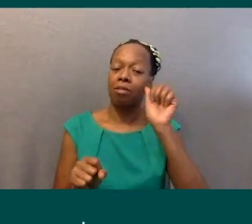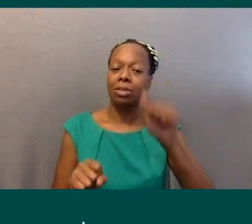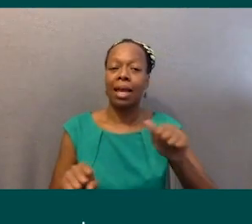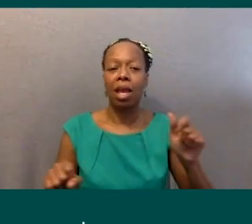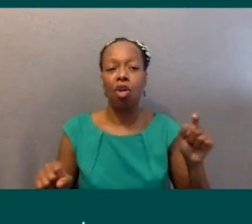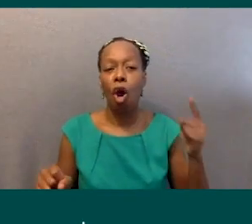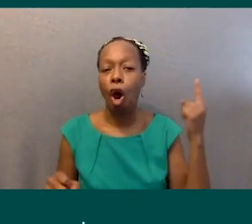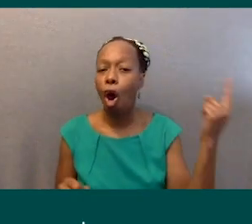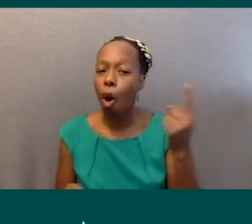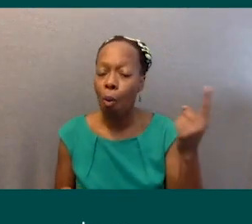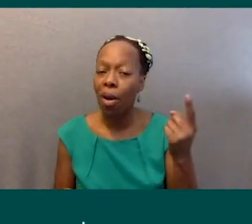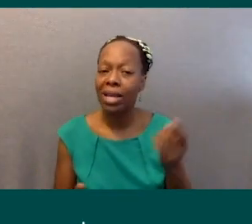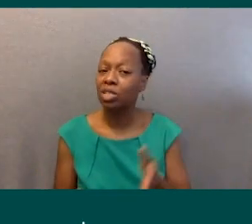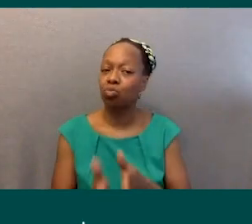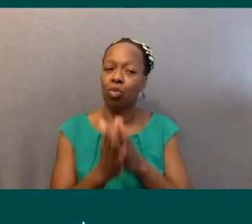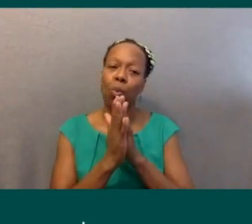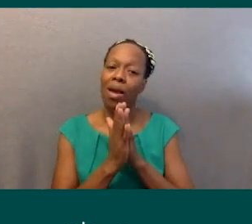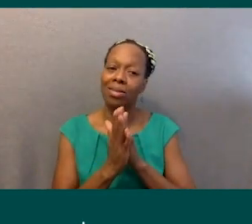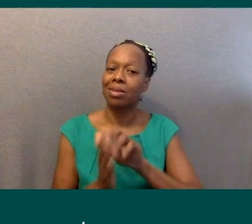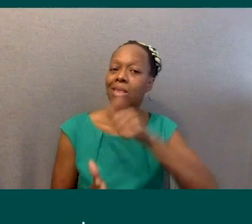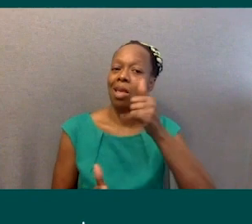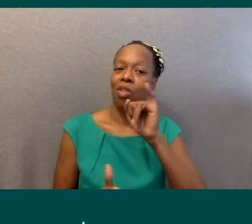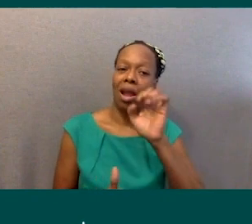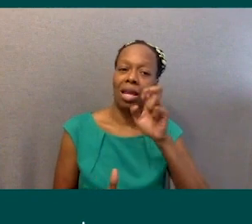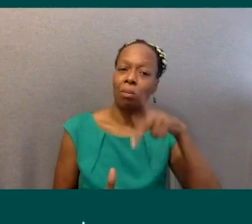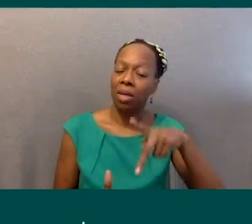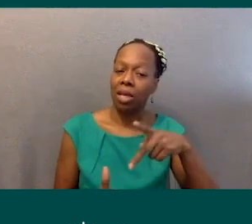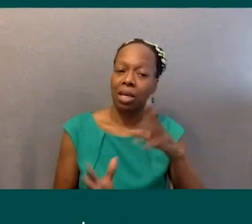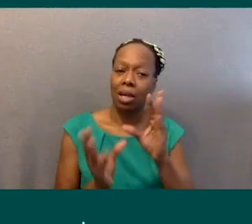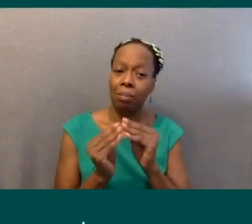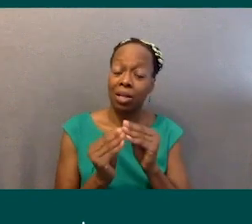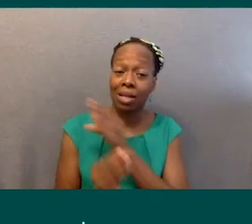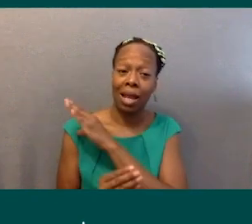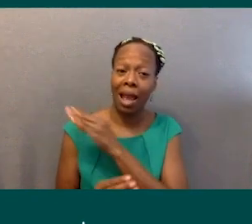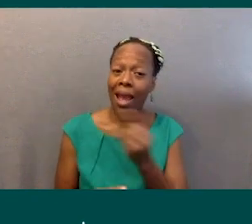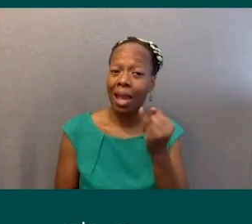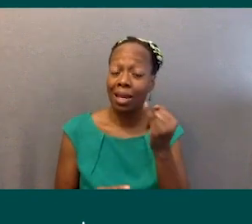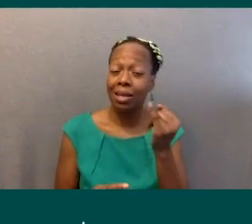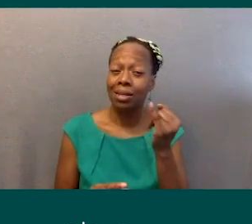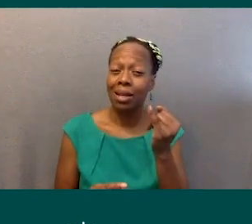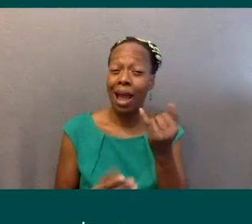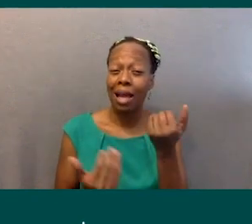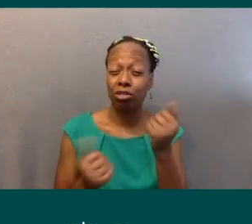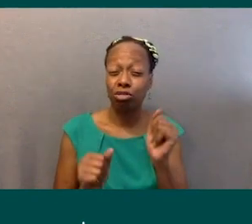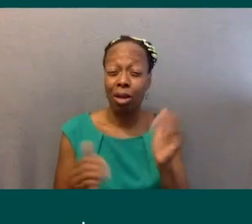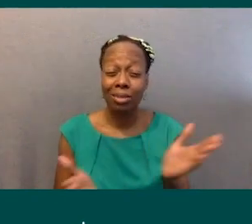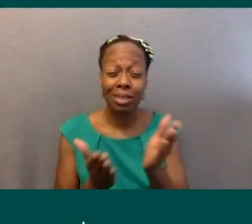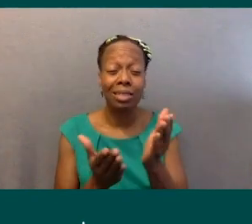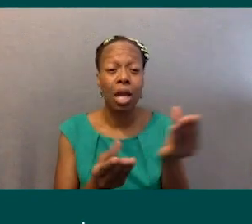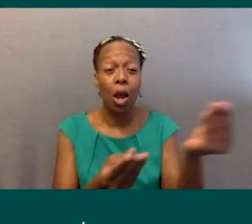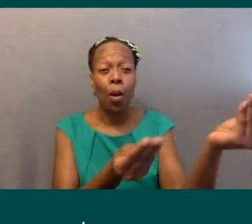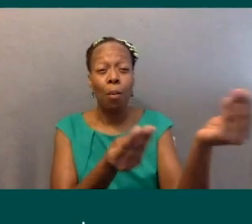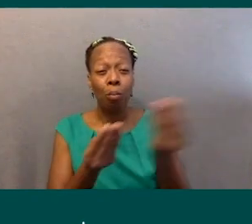And what I often say too, is if you can't bring your child to that meeting, they can be long, they can be boring,